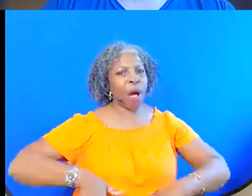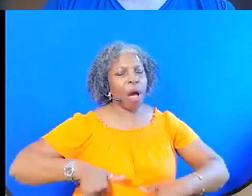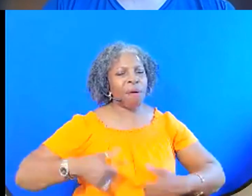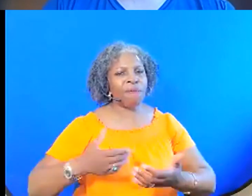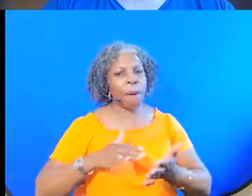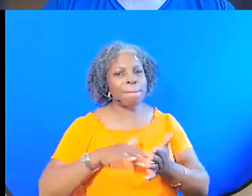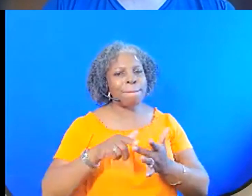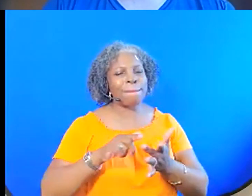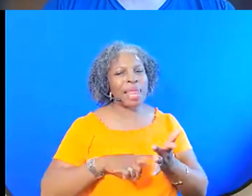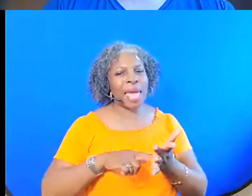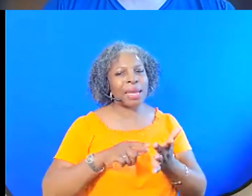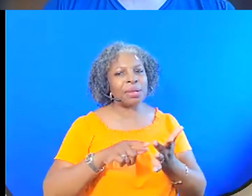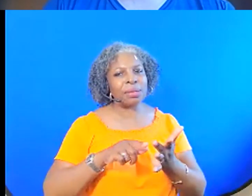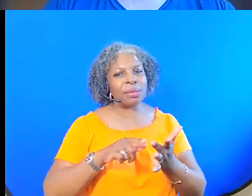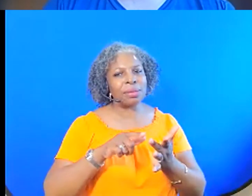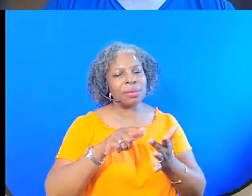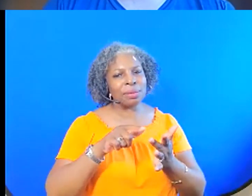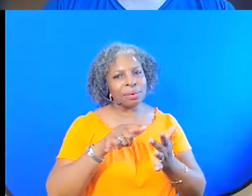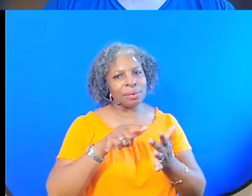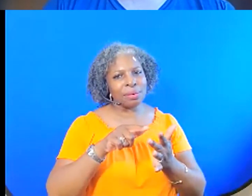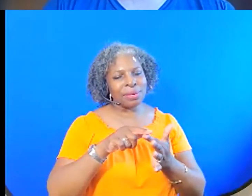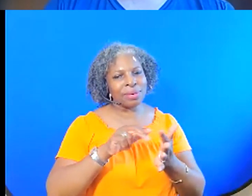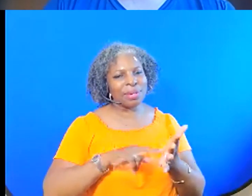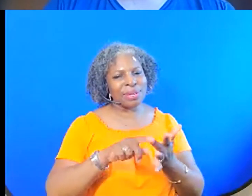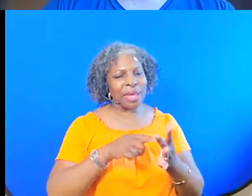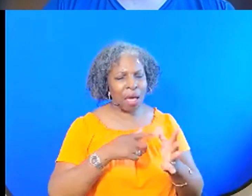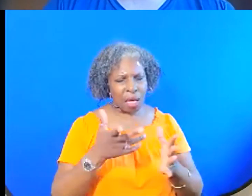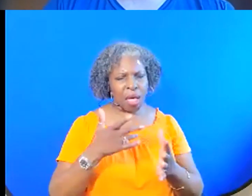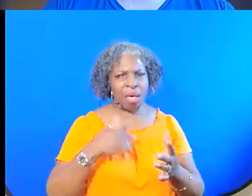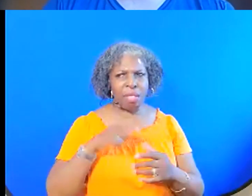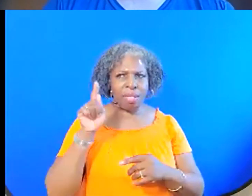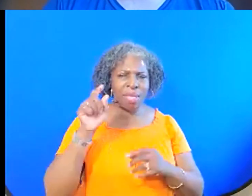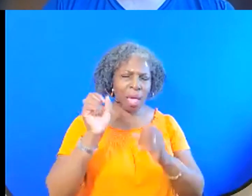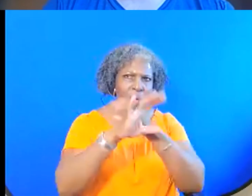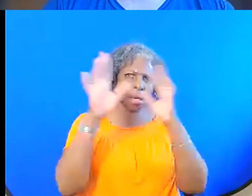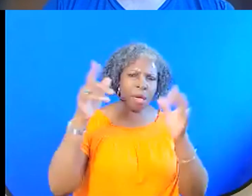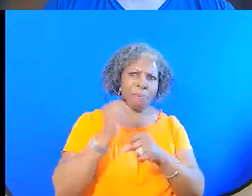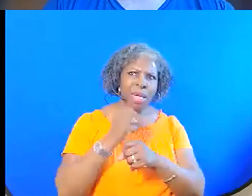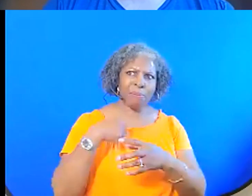And that kind of idea, you know, like, it made me sort of realise that you should,